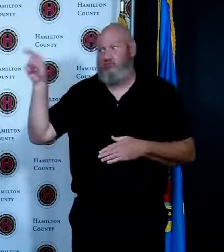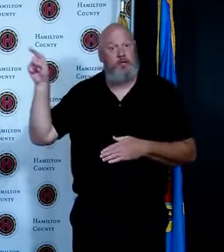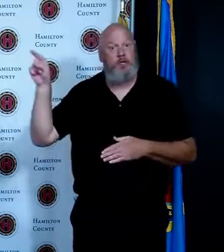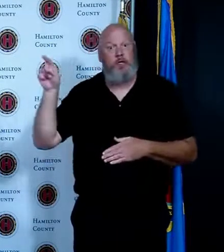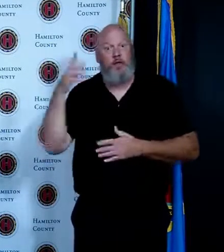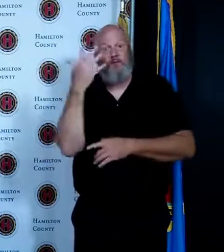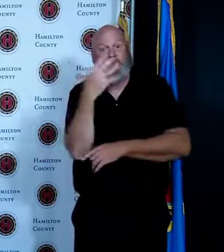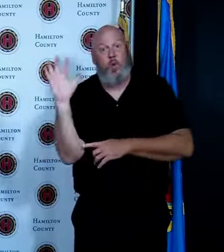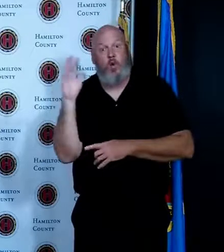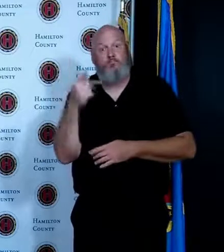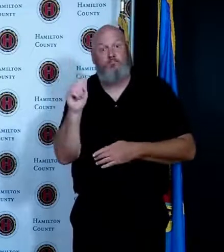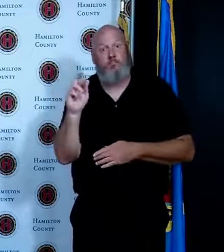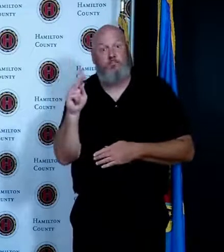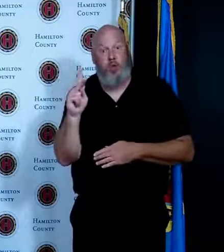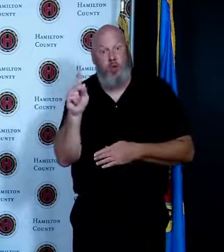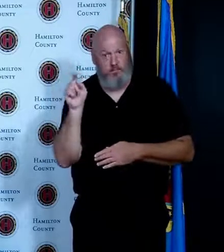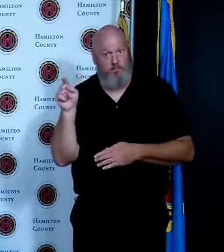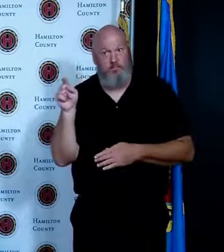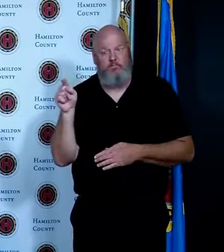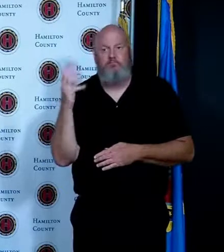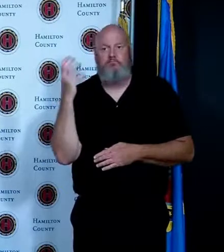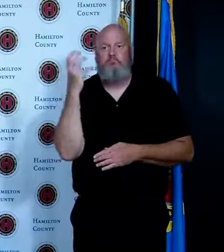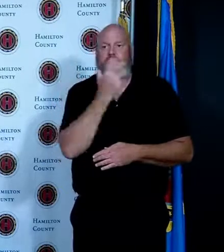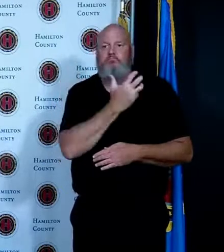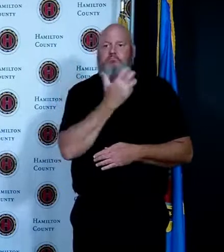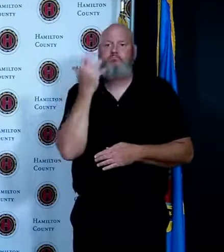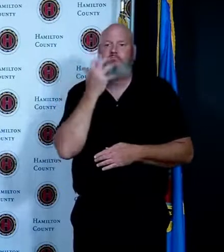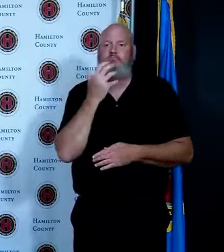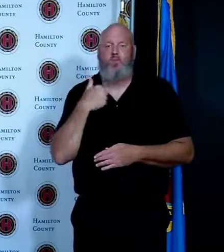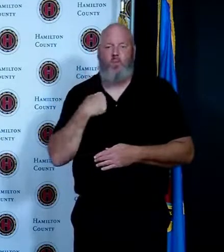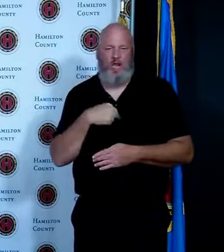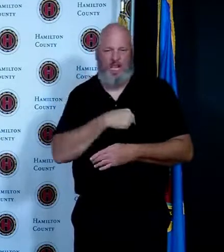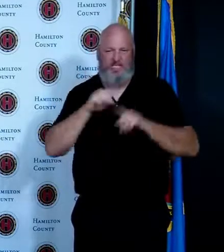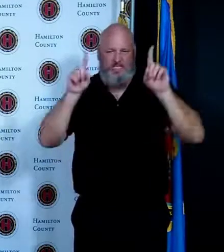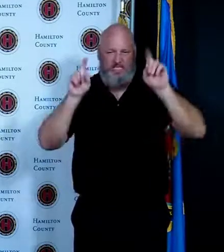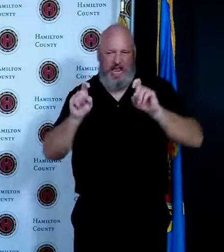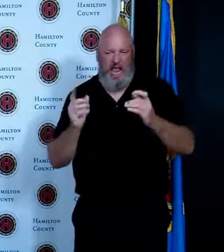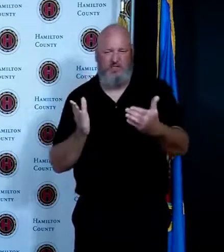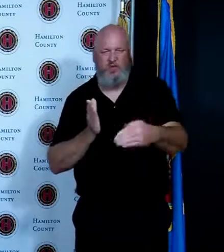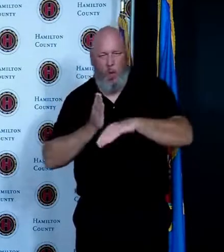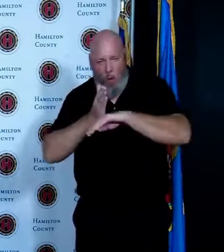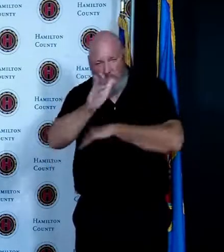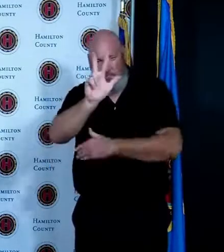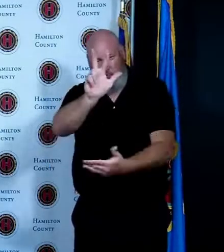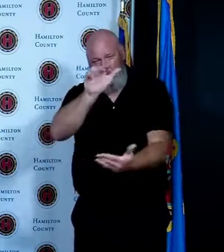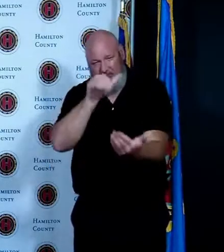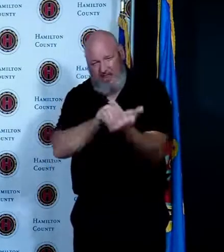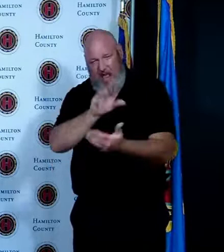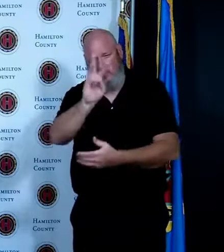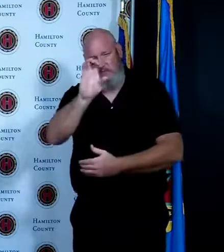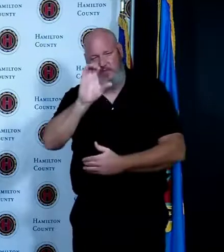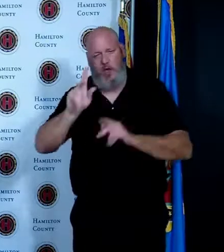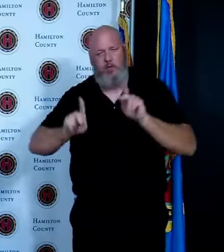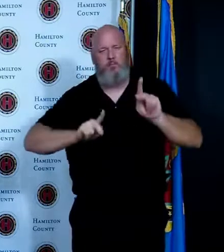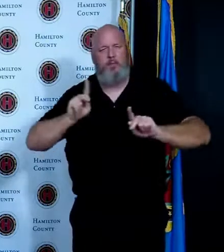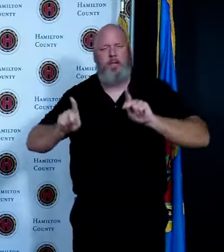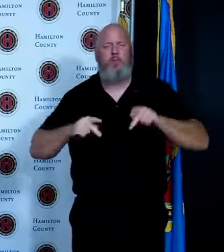community this week yesterday we were in North College or two days ago on Monday we were in North College Hill yesterday in Delhi